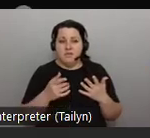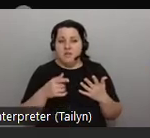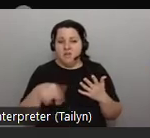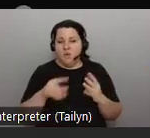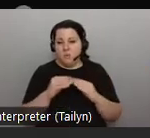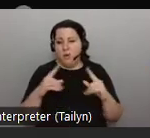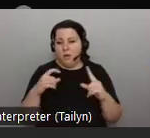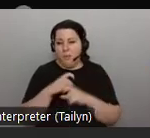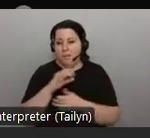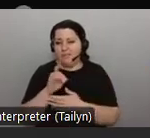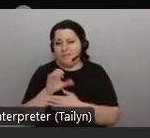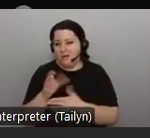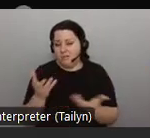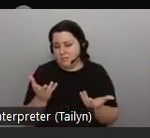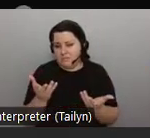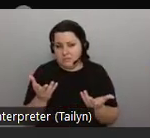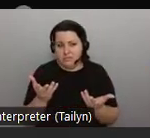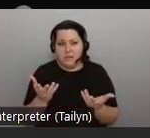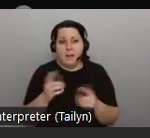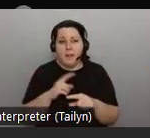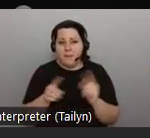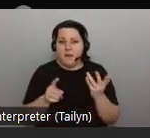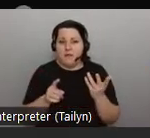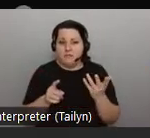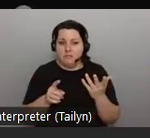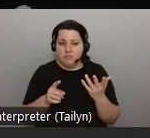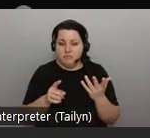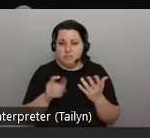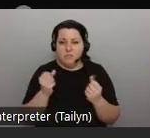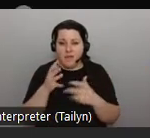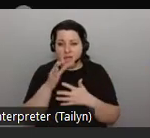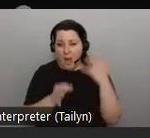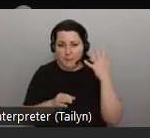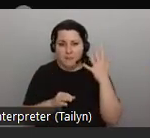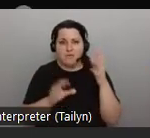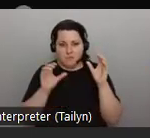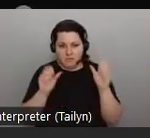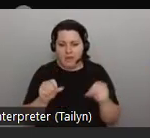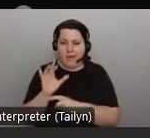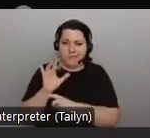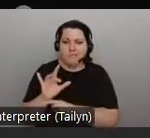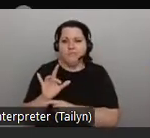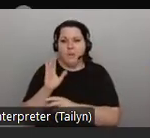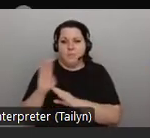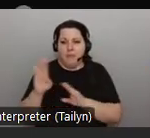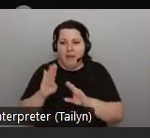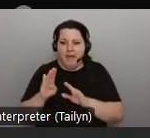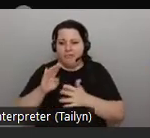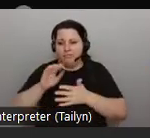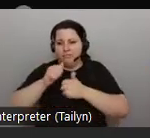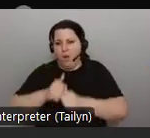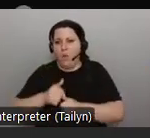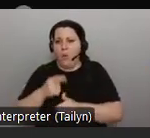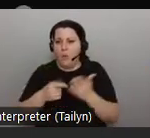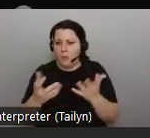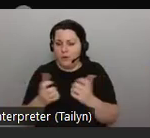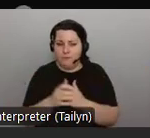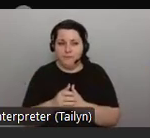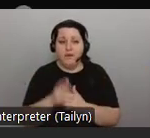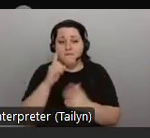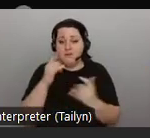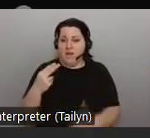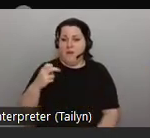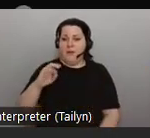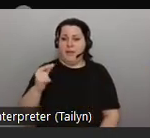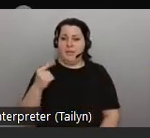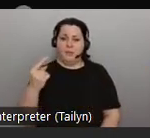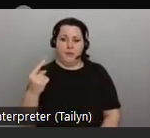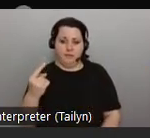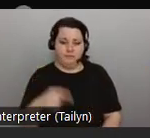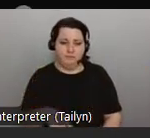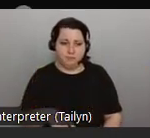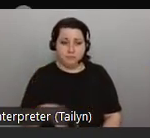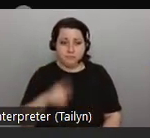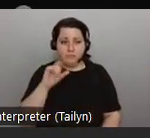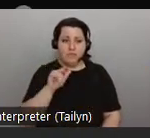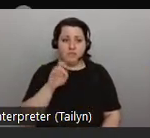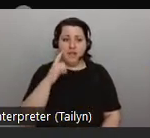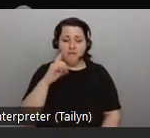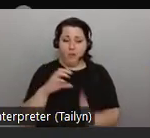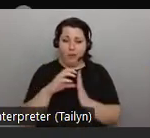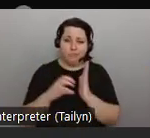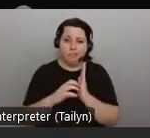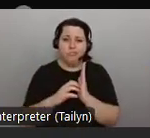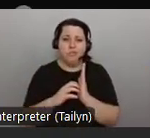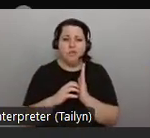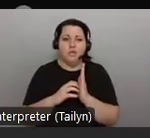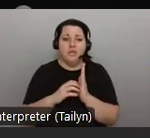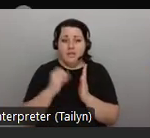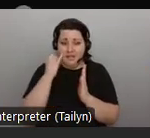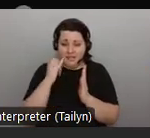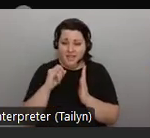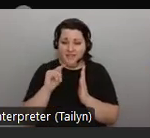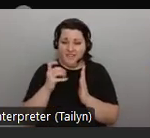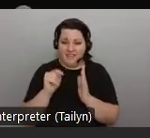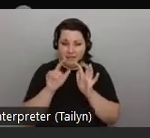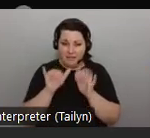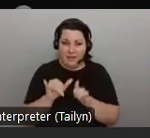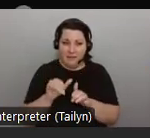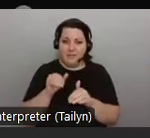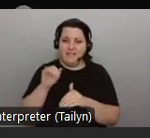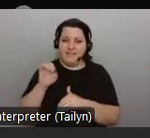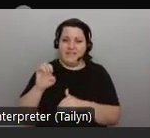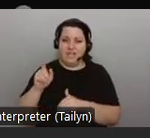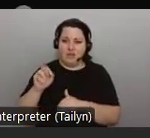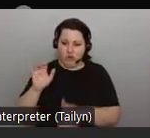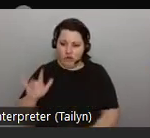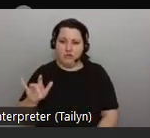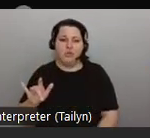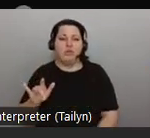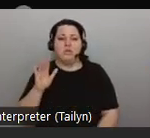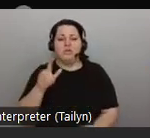, that are used in a lot more complex documents that we -- then we would talk about today. But you have a lot of